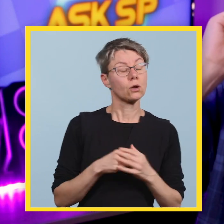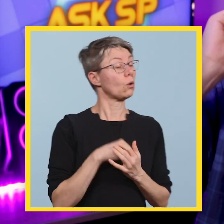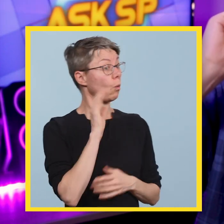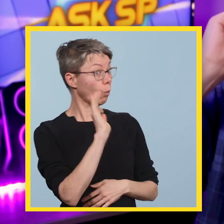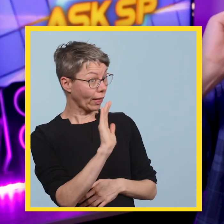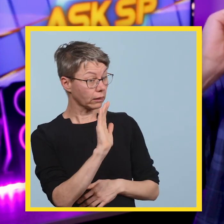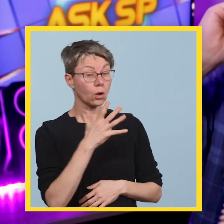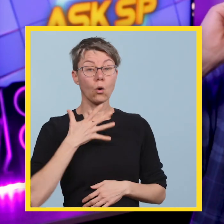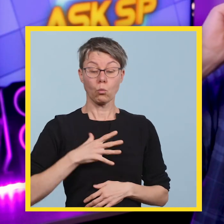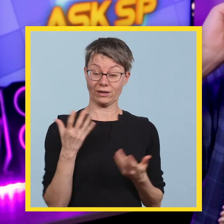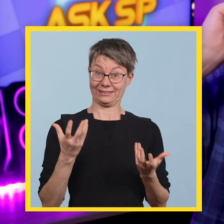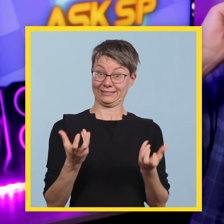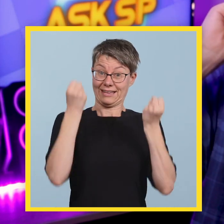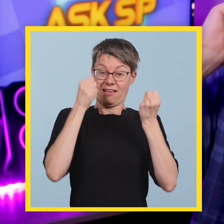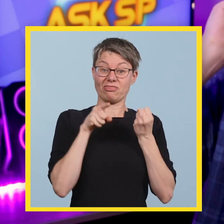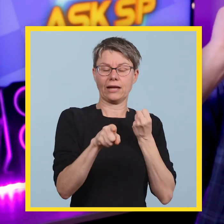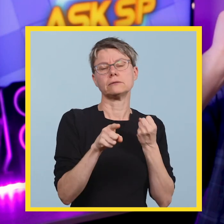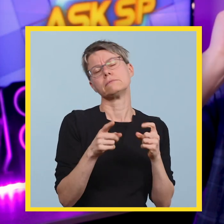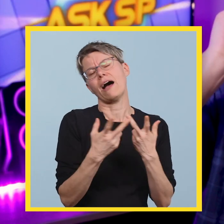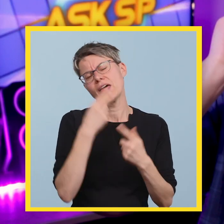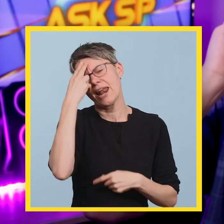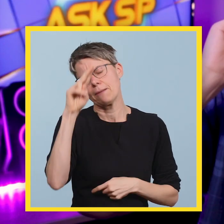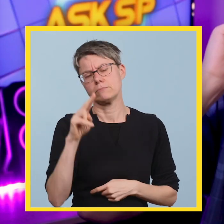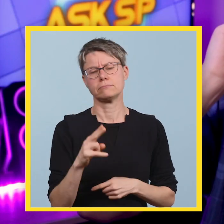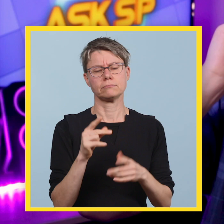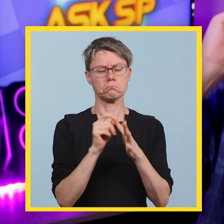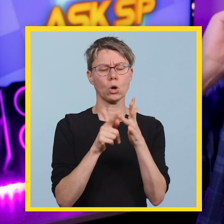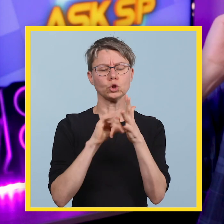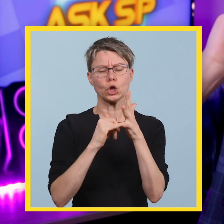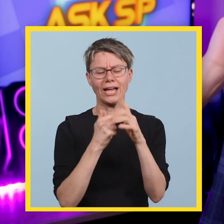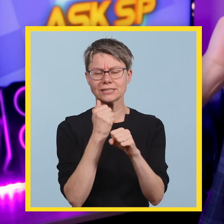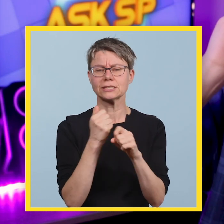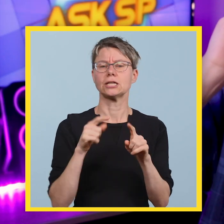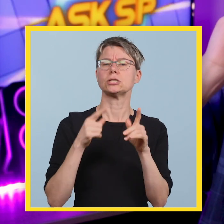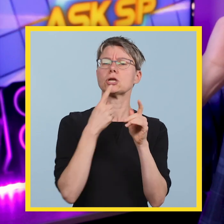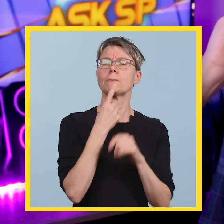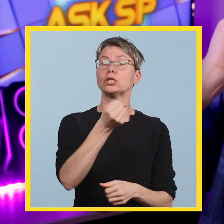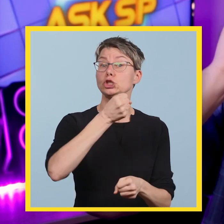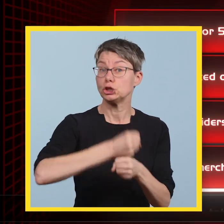Well, in order to obtain the golden poltergust, otherwise known as the poltergust type G,